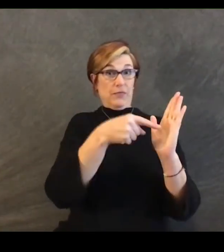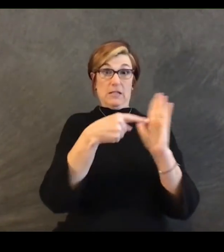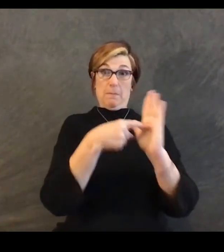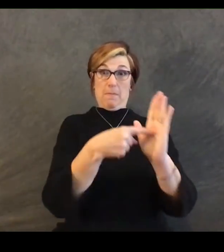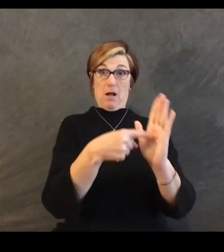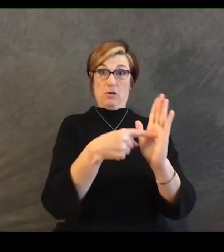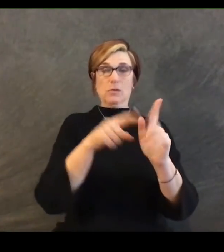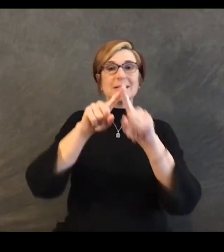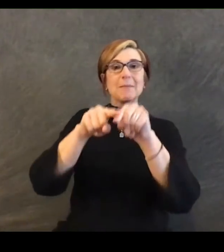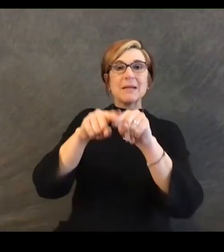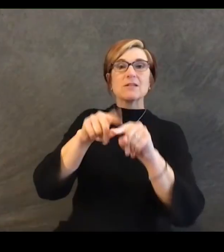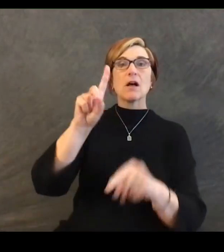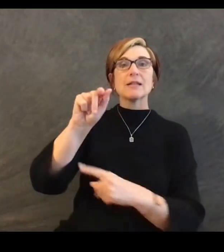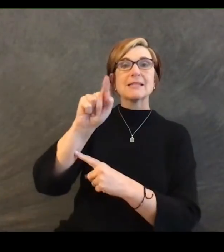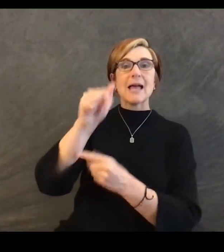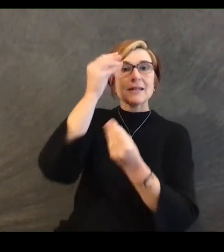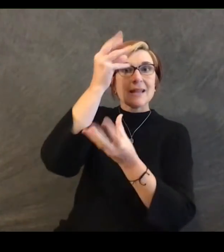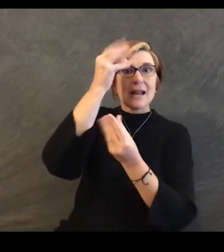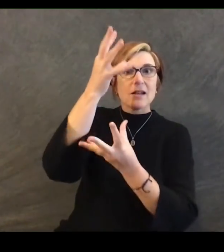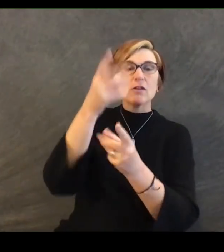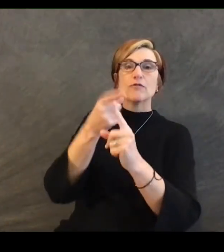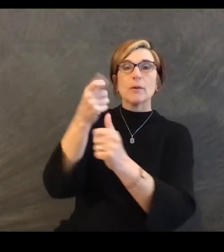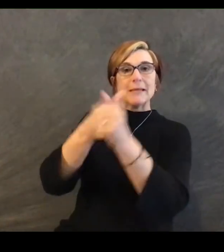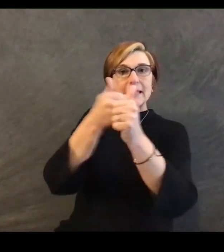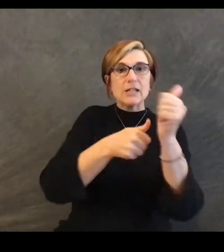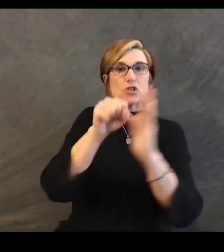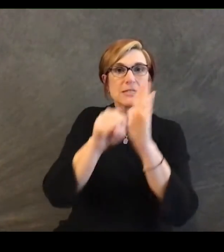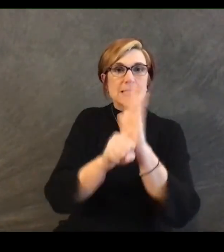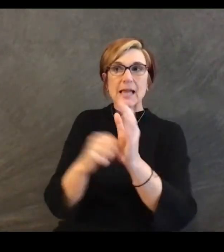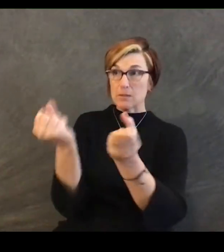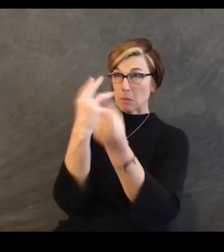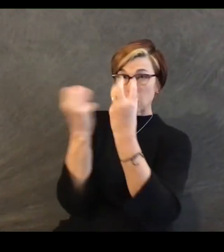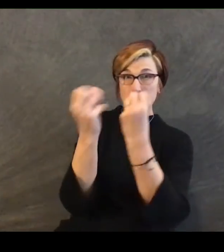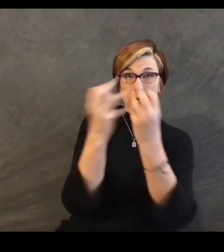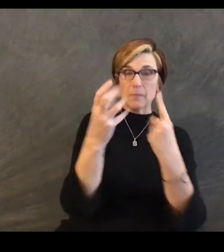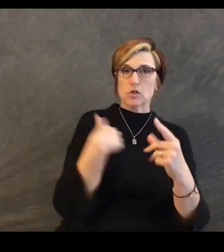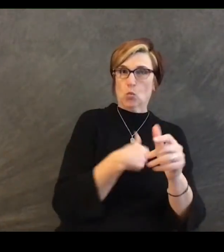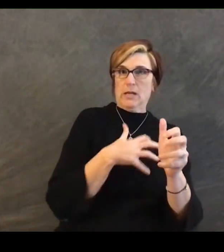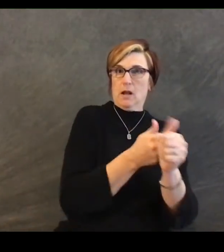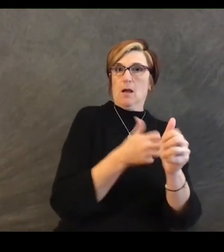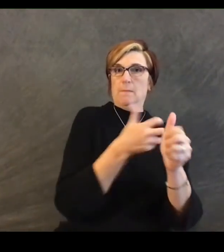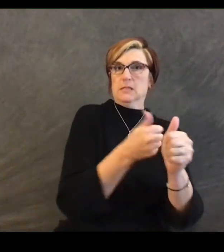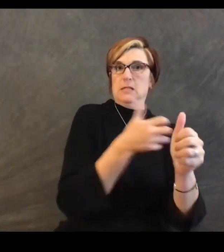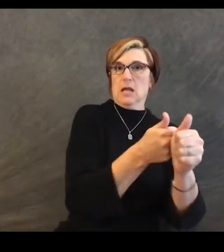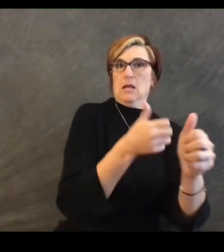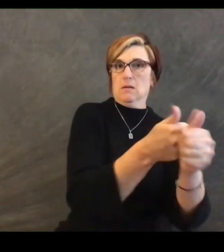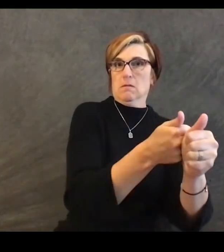that it is adjusted so it is up-to-date every day this is the model of the